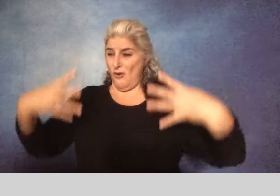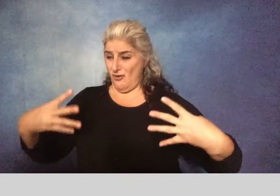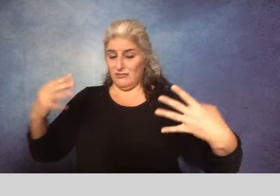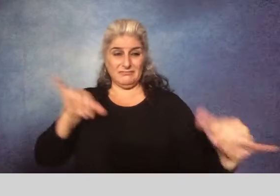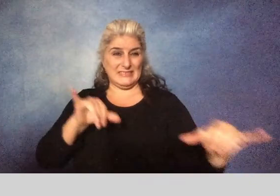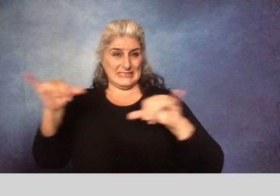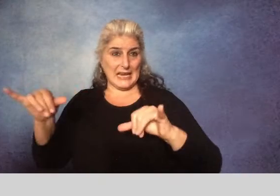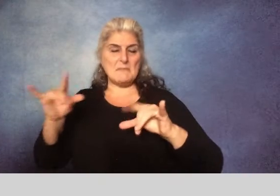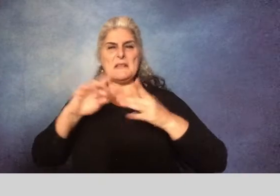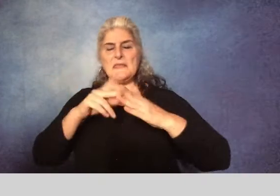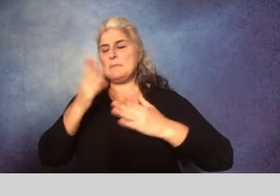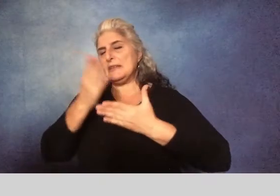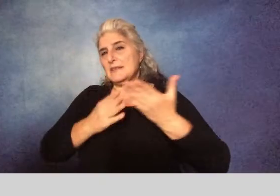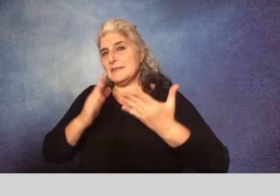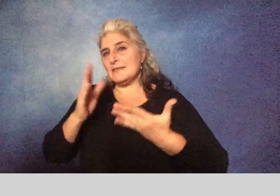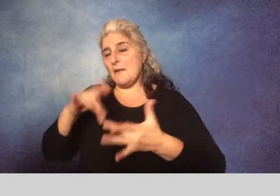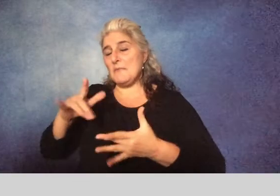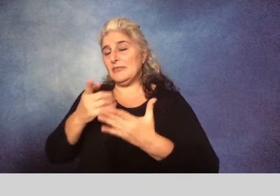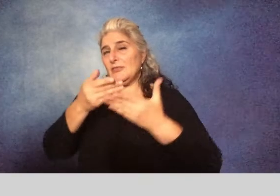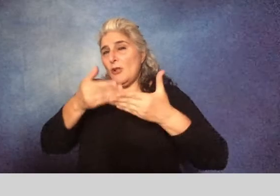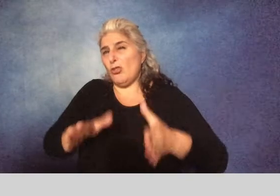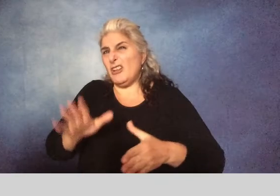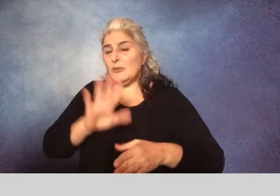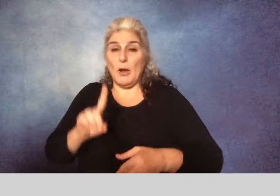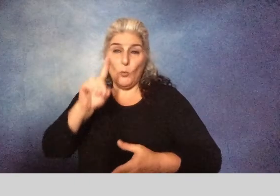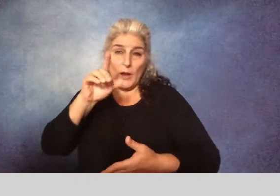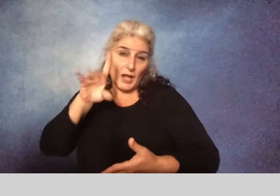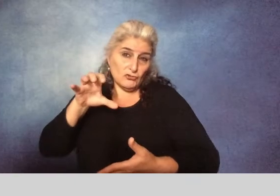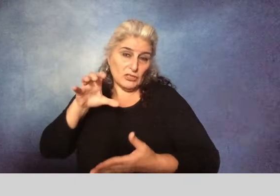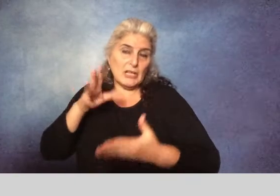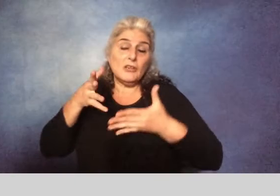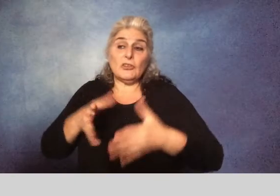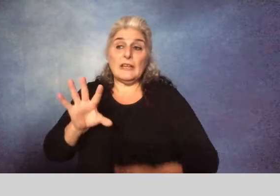But in the end I was just shy of a thousand, at 992 albums.